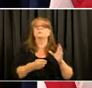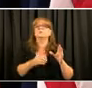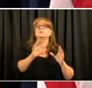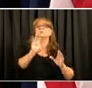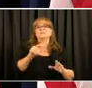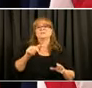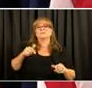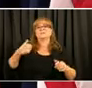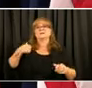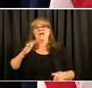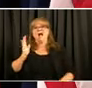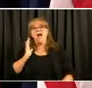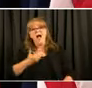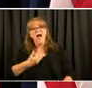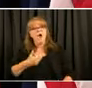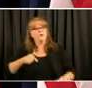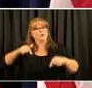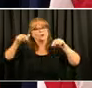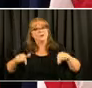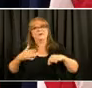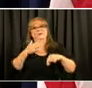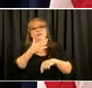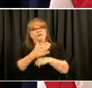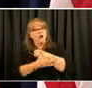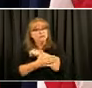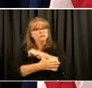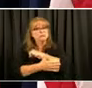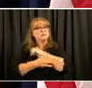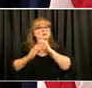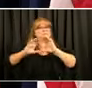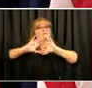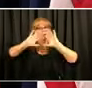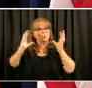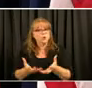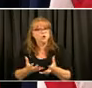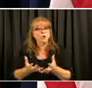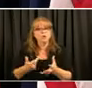thank you dr hurlehe um these are concerning trends not terribly surprising giving labor day